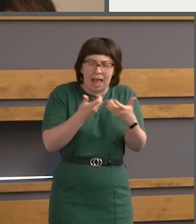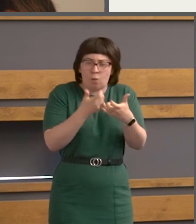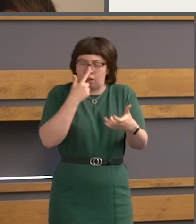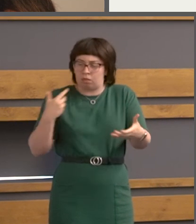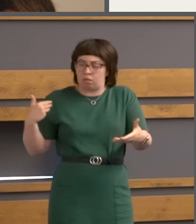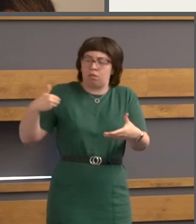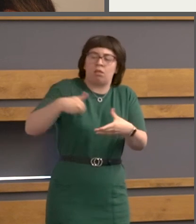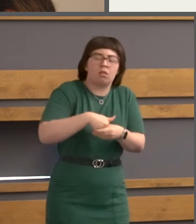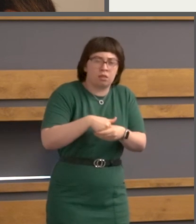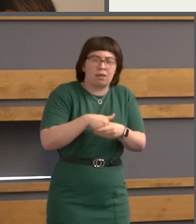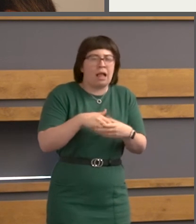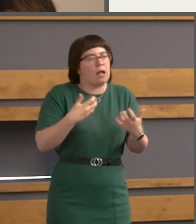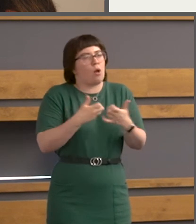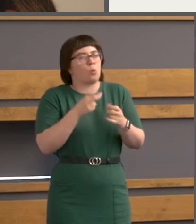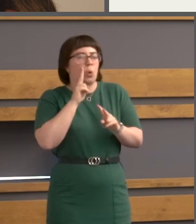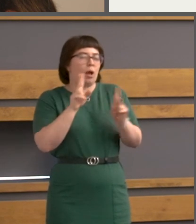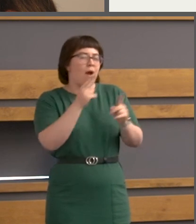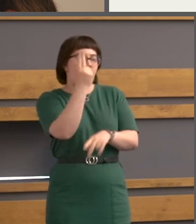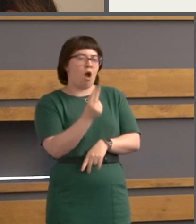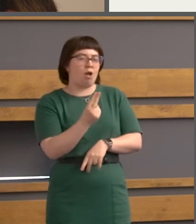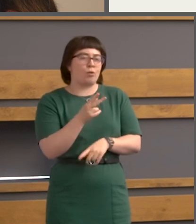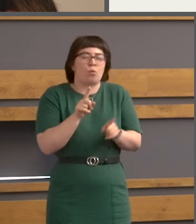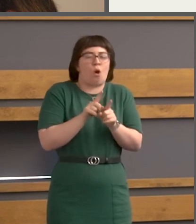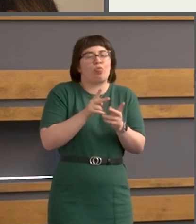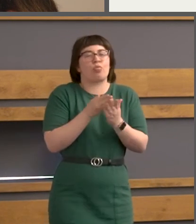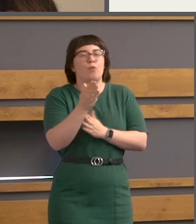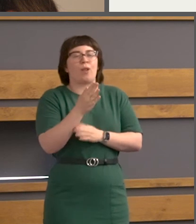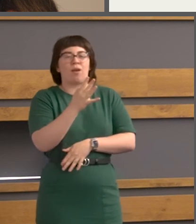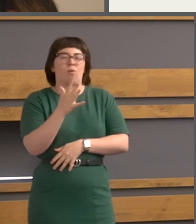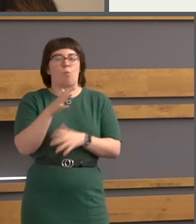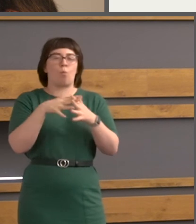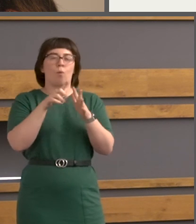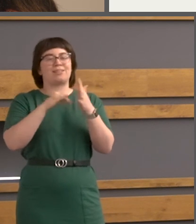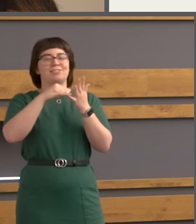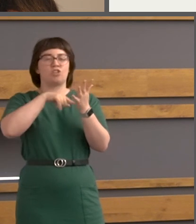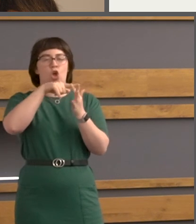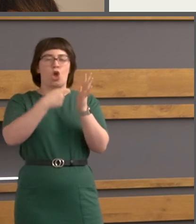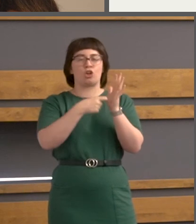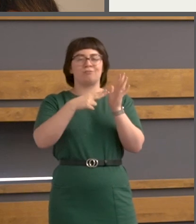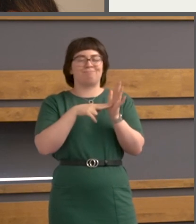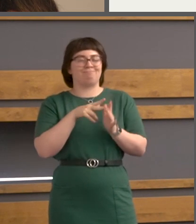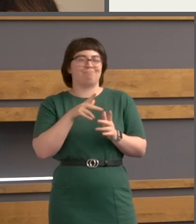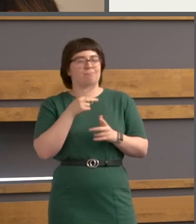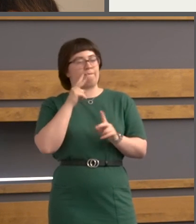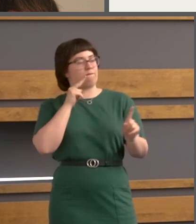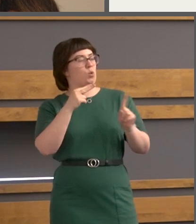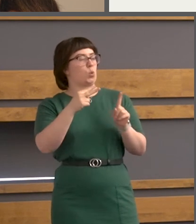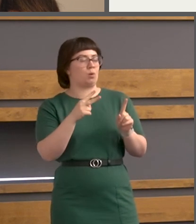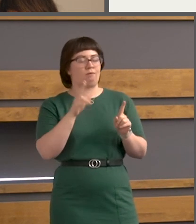but also how to look at art not through a Western mode of understanding how images are made.